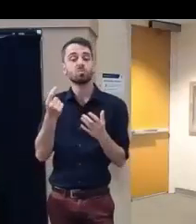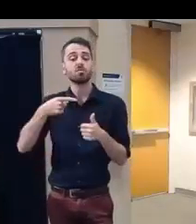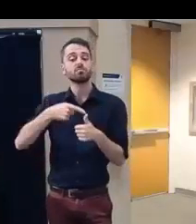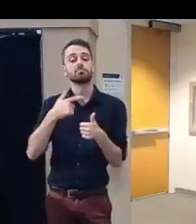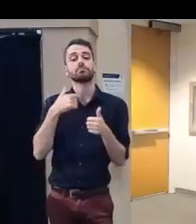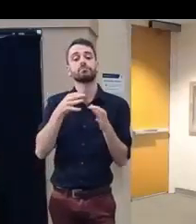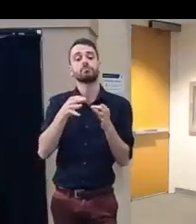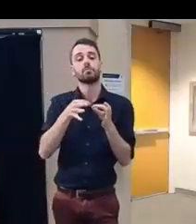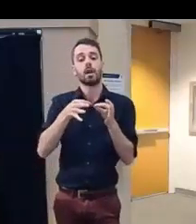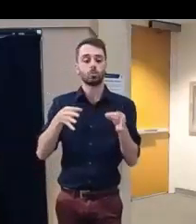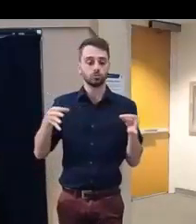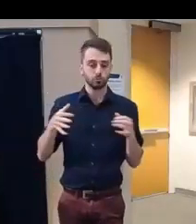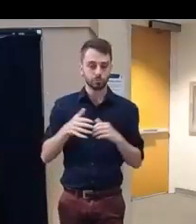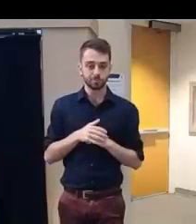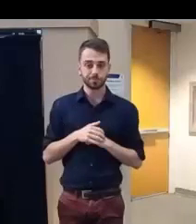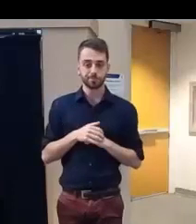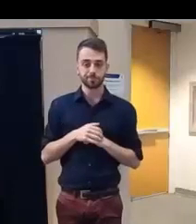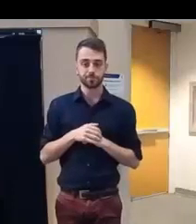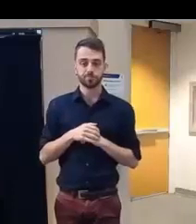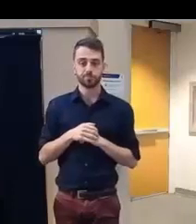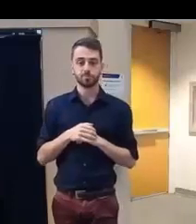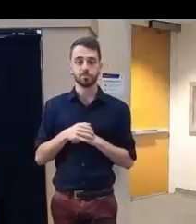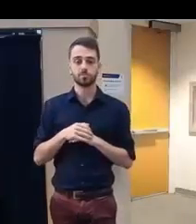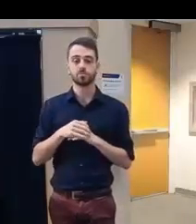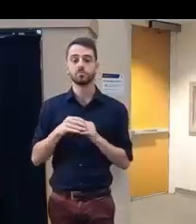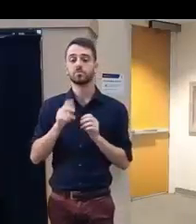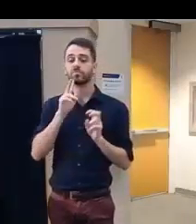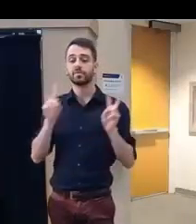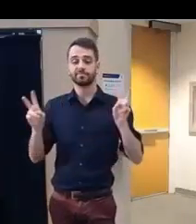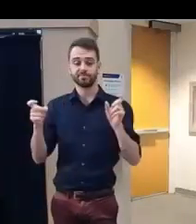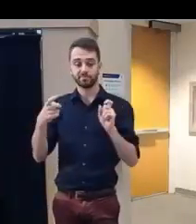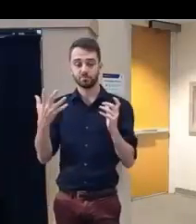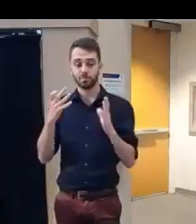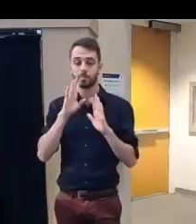the to develop and Implement comprehensive medical psychiatric treatment plans that